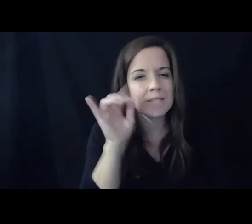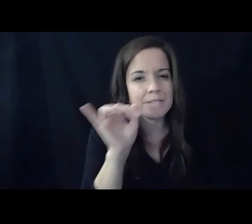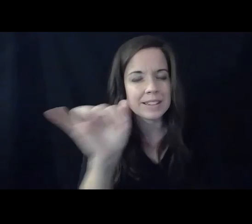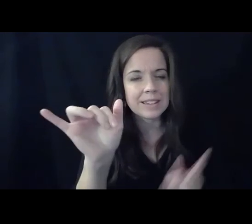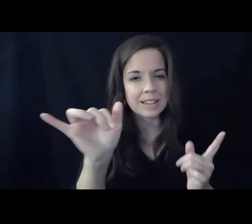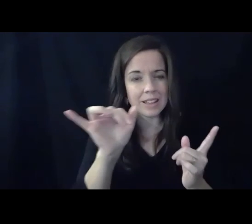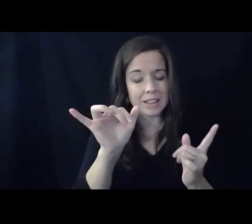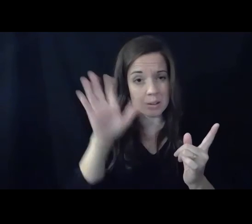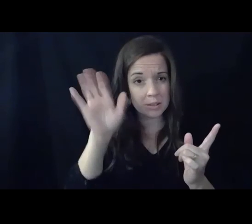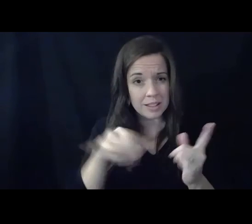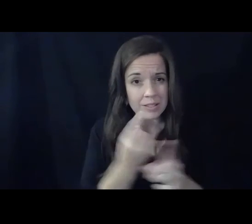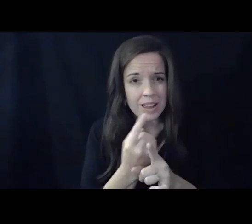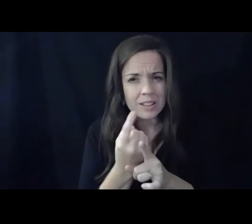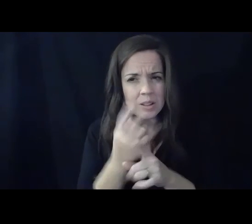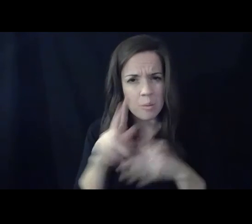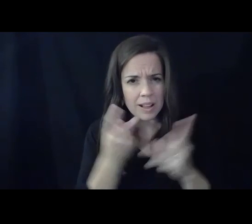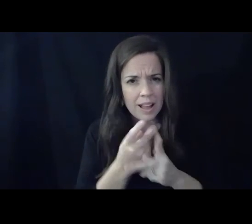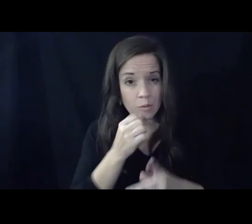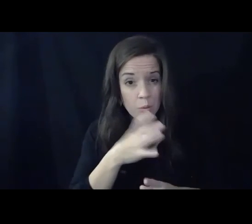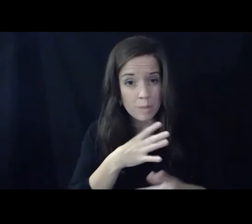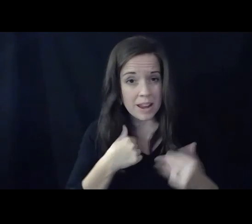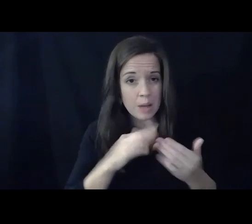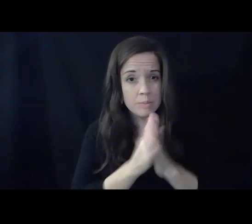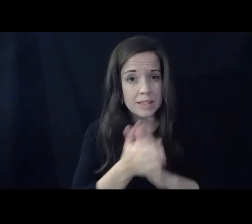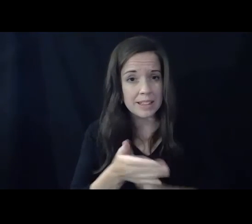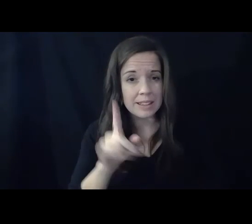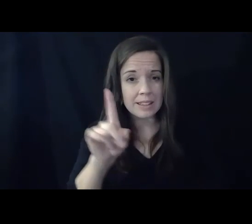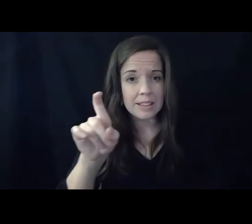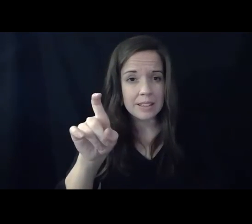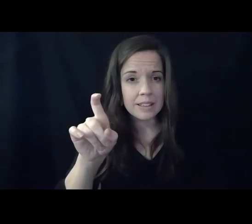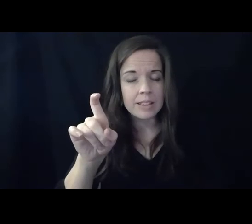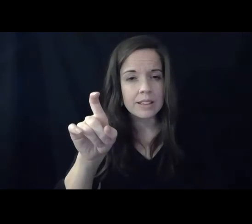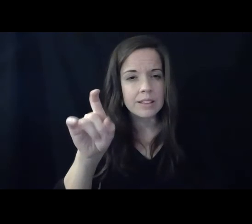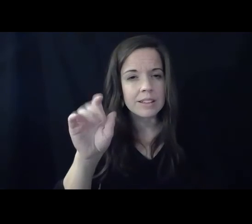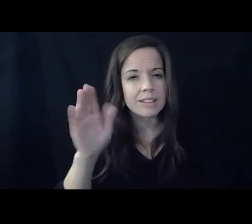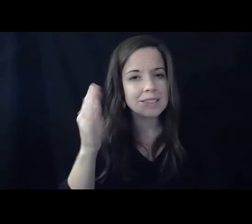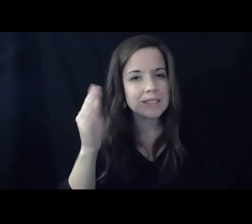what kind of woman I would be? It seems I’ve always been frightened,